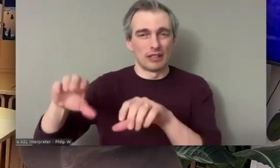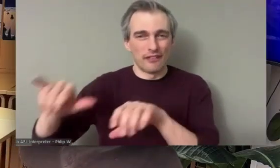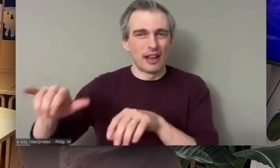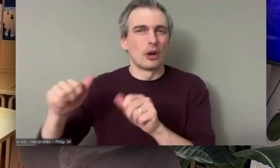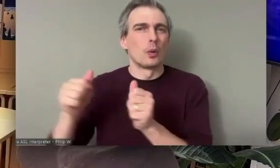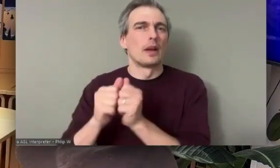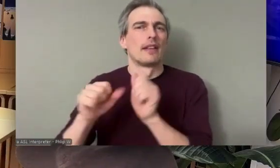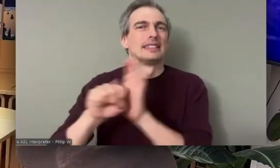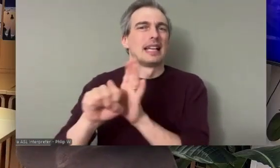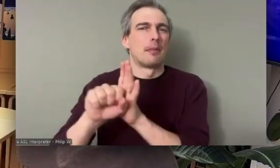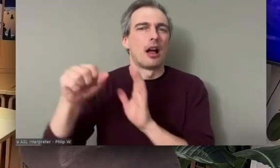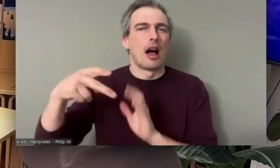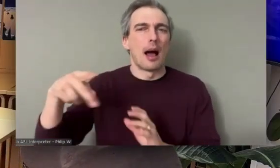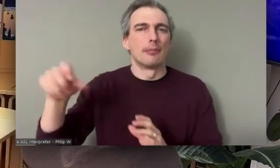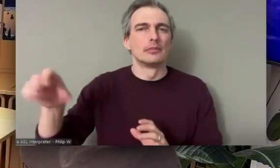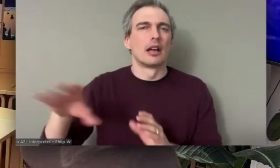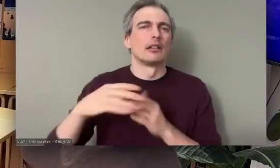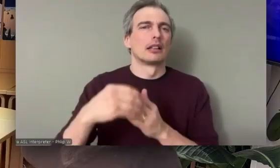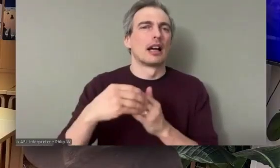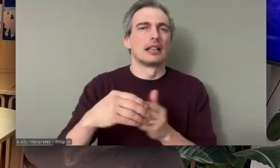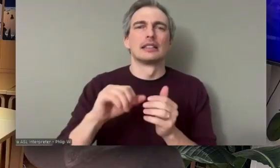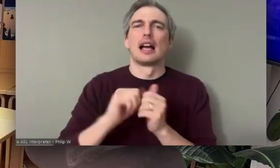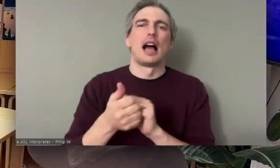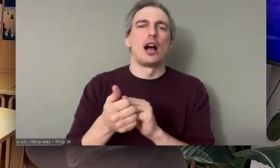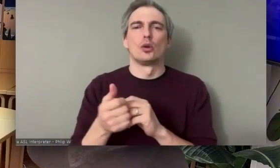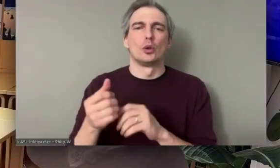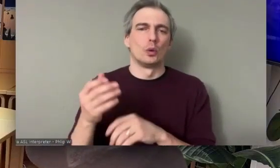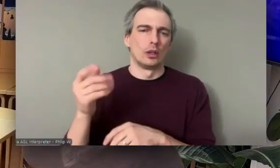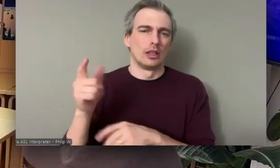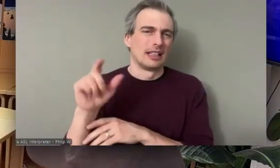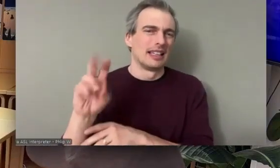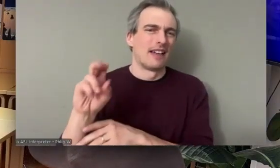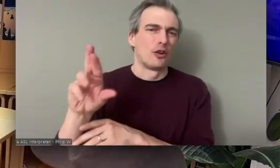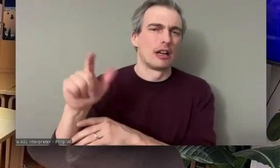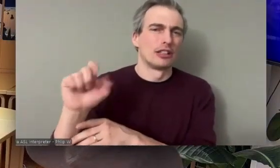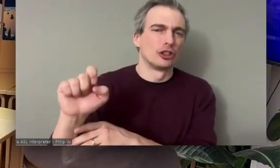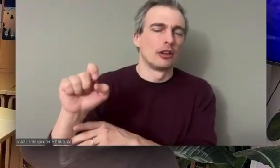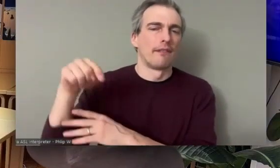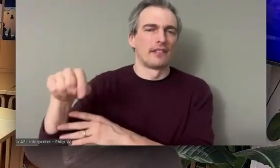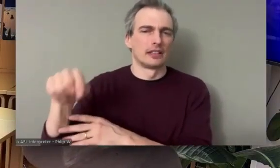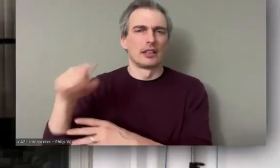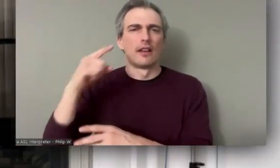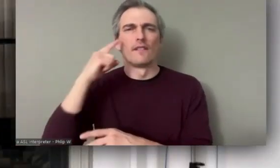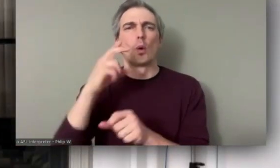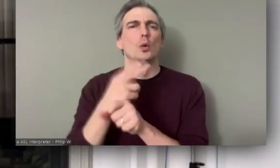how to leverage this in a way that users can come to expect consistency? Yeah.